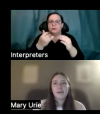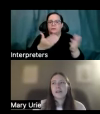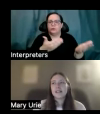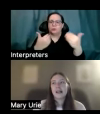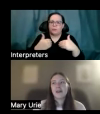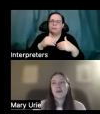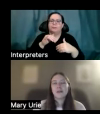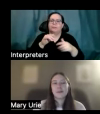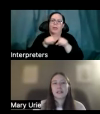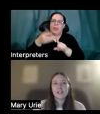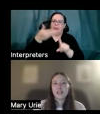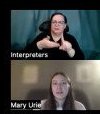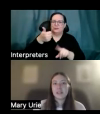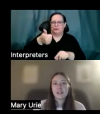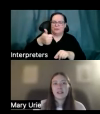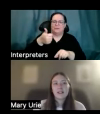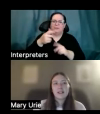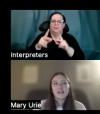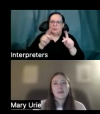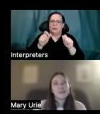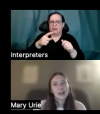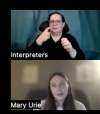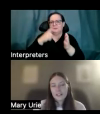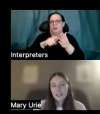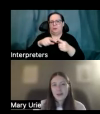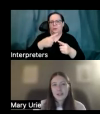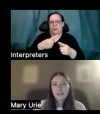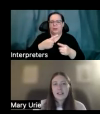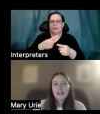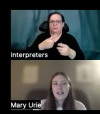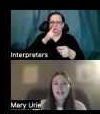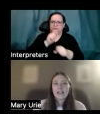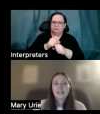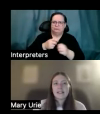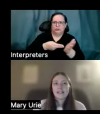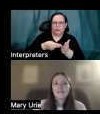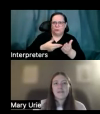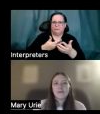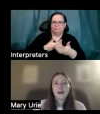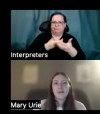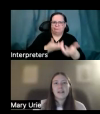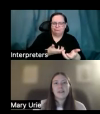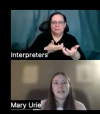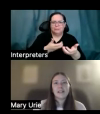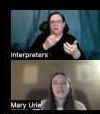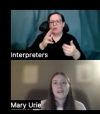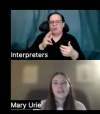people can tell when you're being genuine, and when you're not being genuine. And if you come and you leave a good